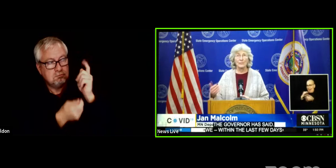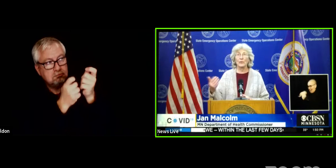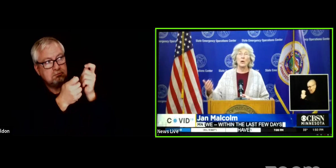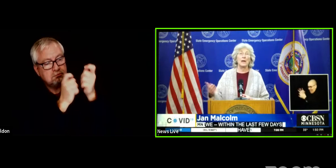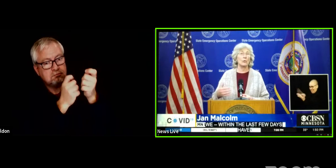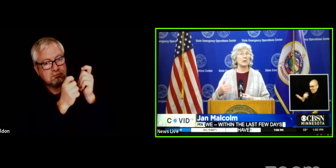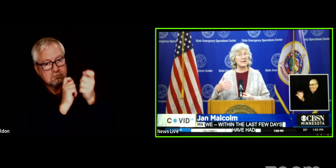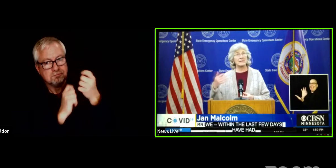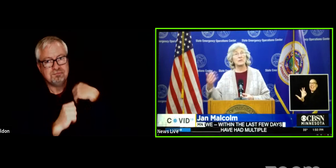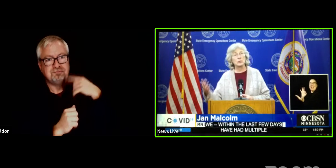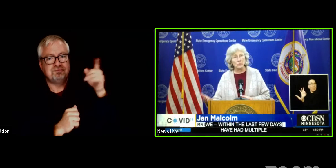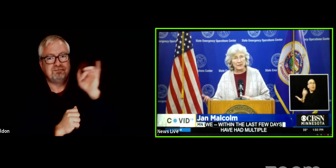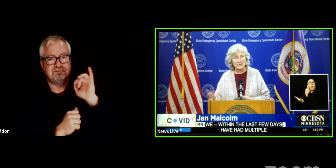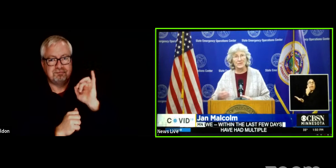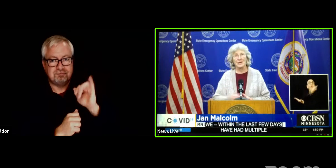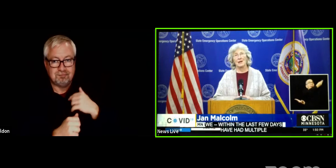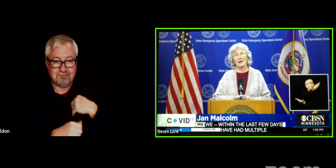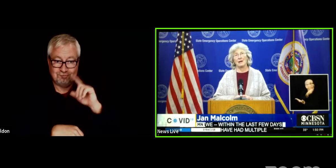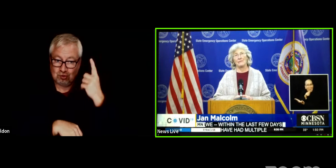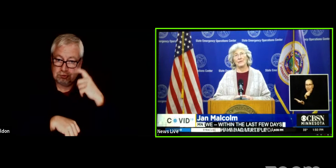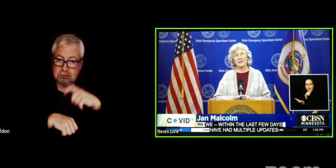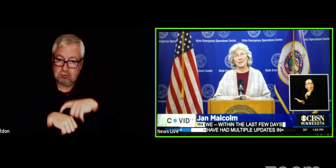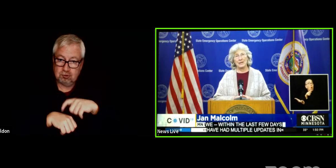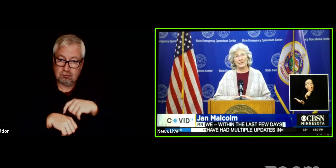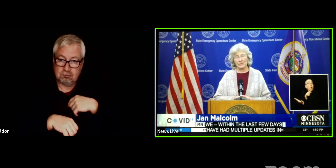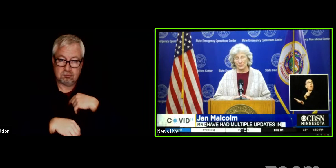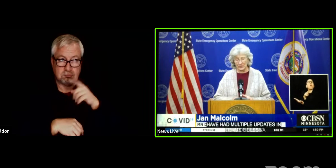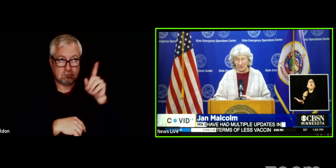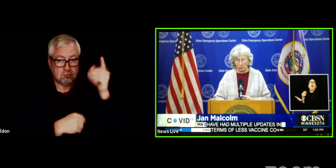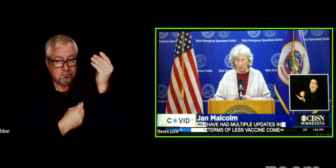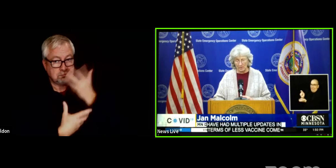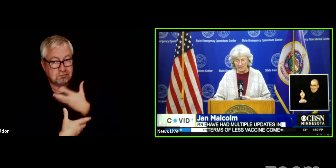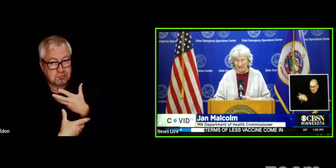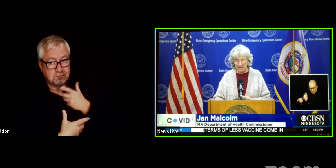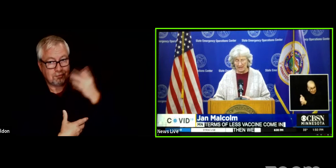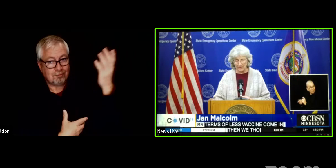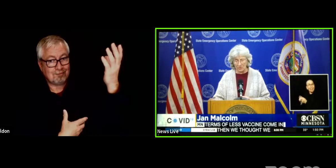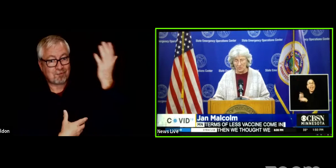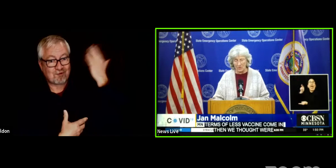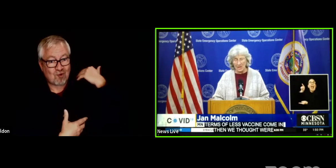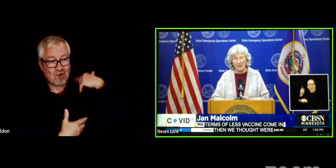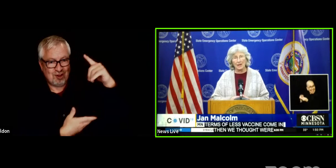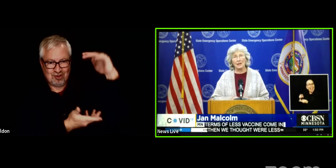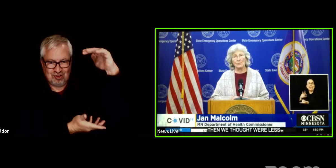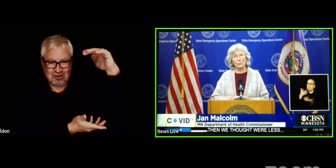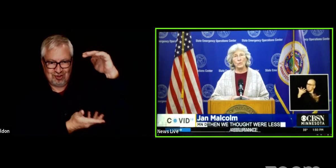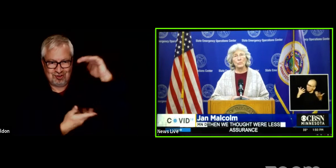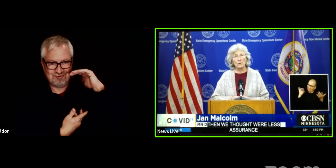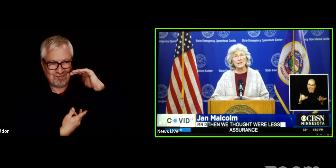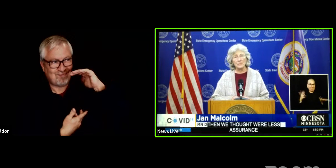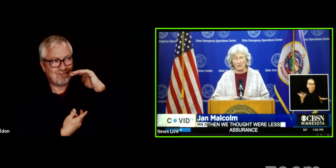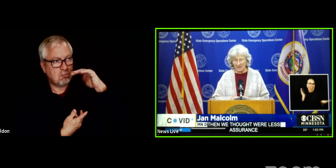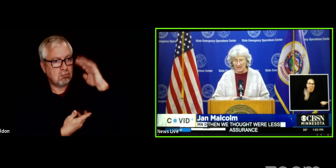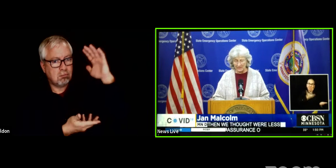WE THOUGHT, OR LESS ASSURANCE OF THE AMOUNT OF DOSES THAT WE'RE GOING TO BE GETTING SO WE WILL KEEP THOSE KIND OF